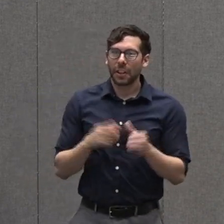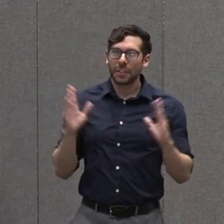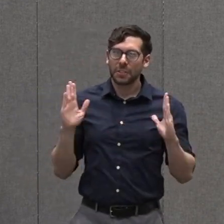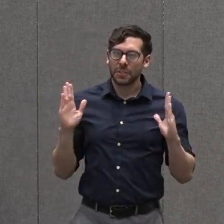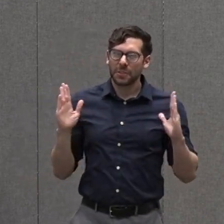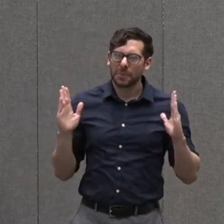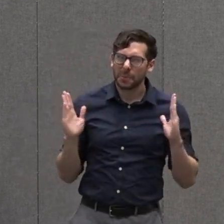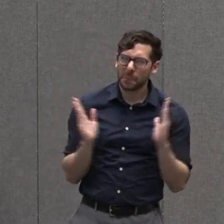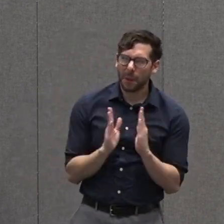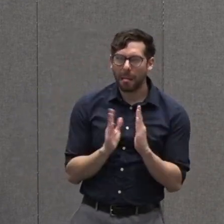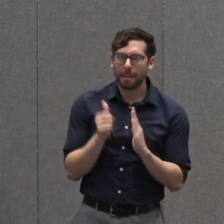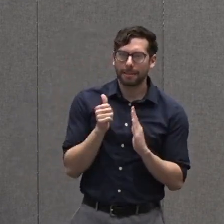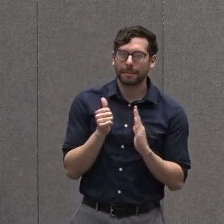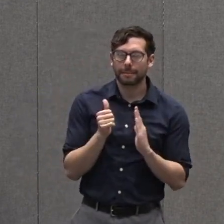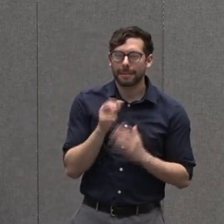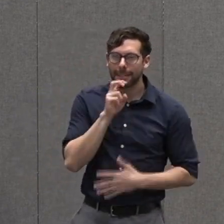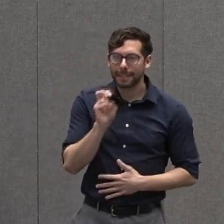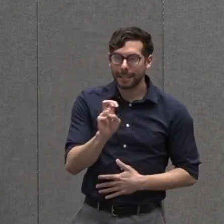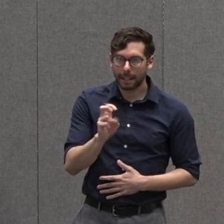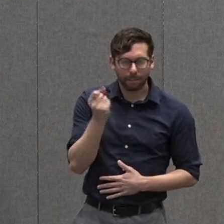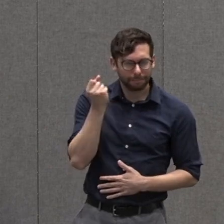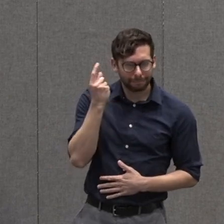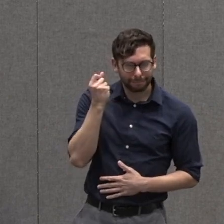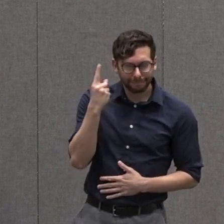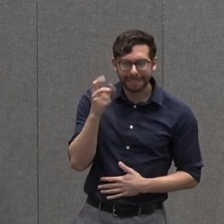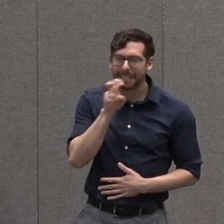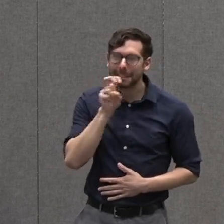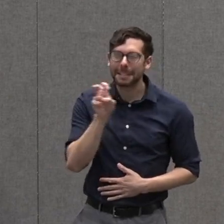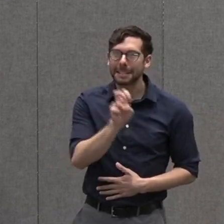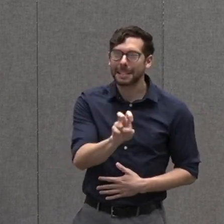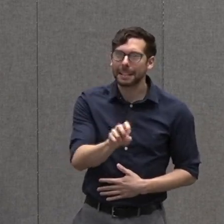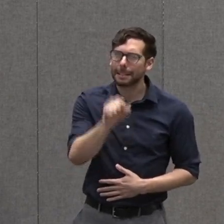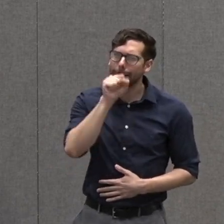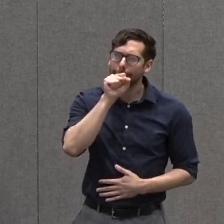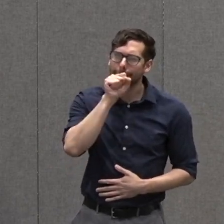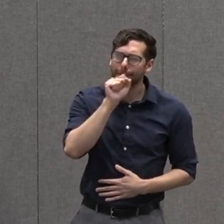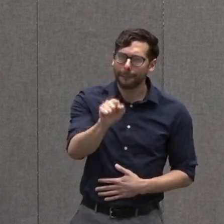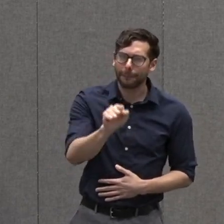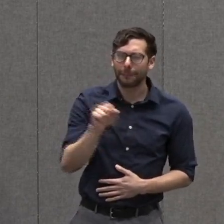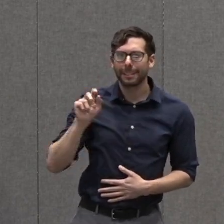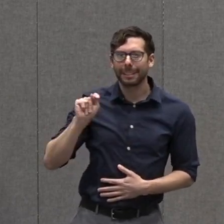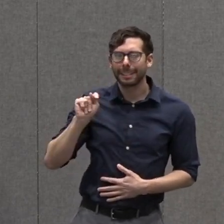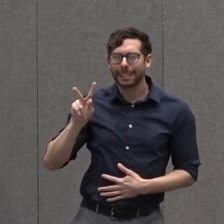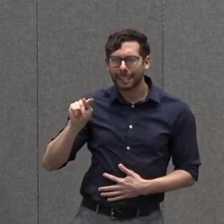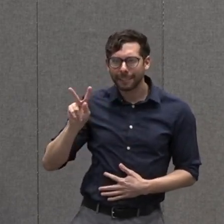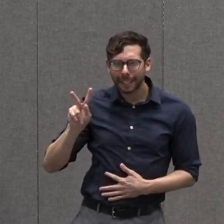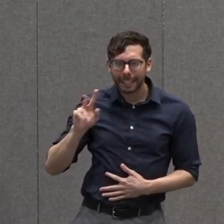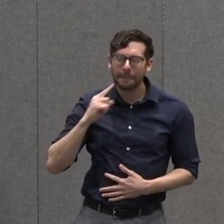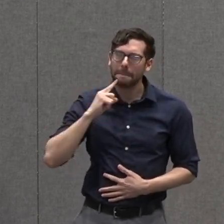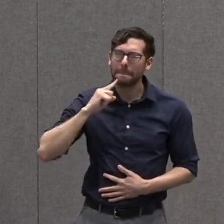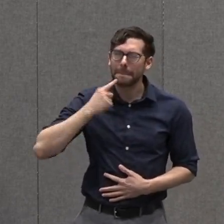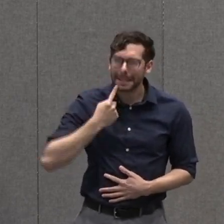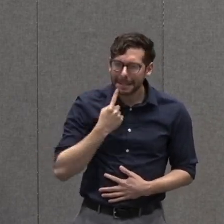By the way, the snakes are very anxious to be on TV, they miss the kids. I'm sure they do. We get a lot of kids to the museum,